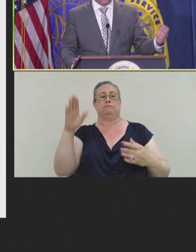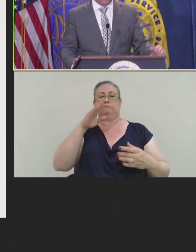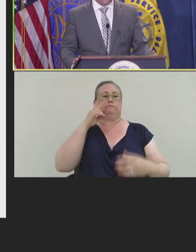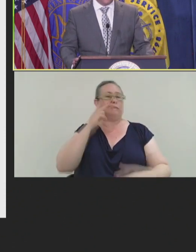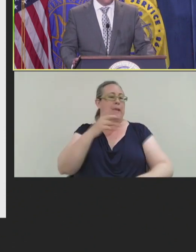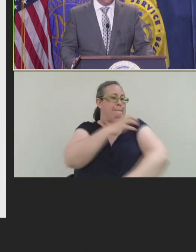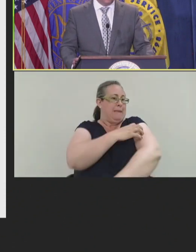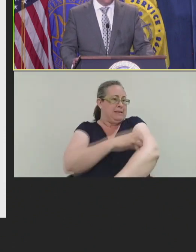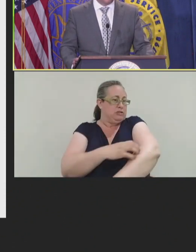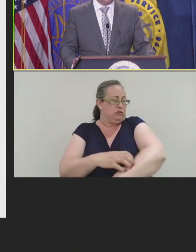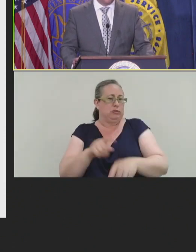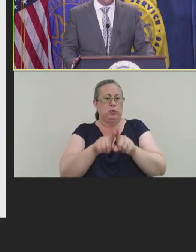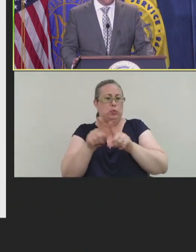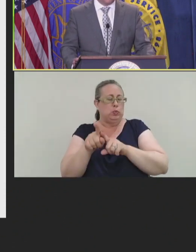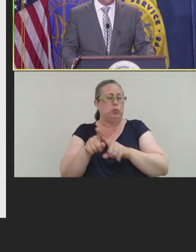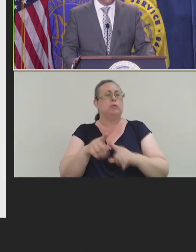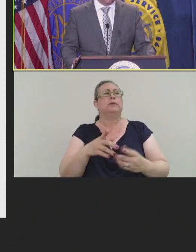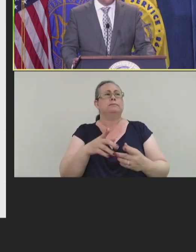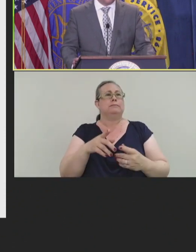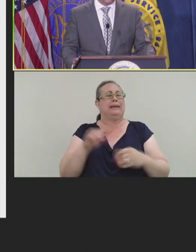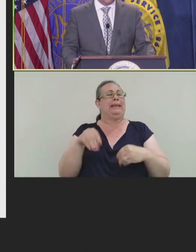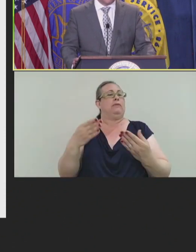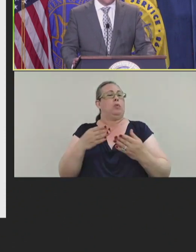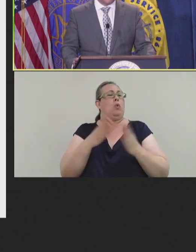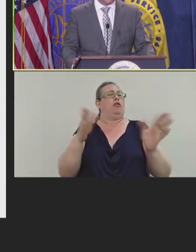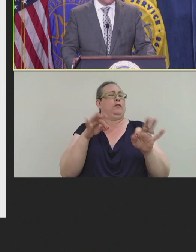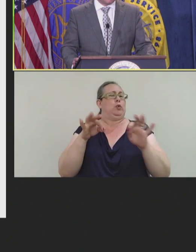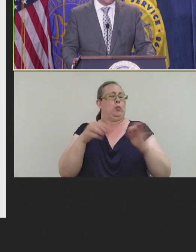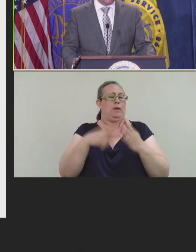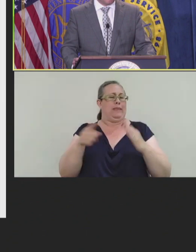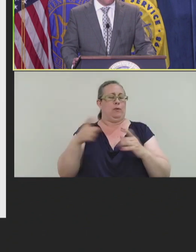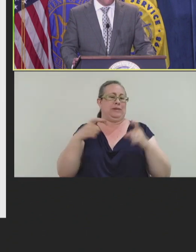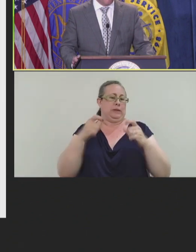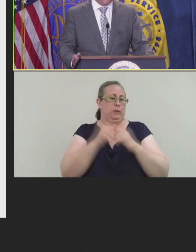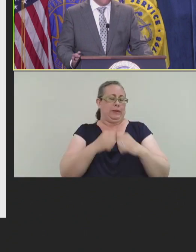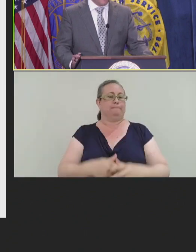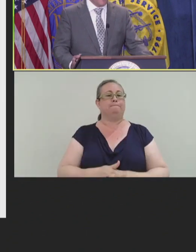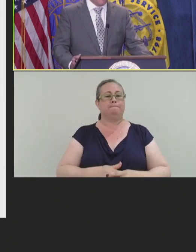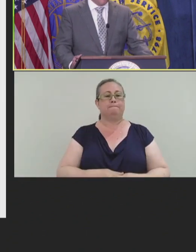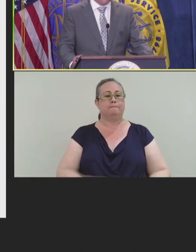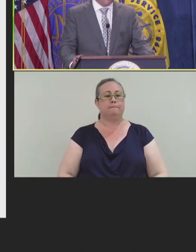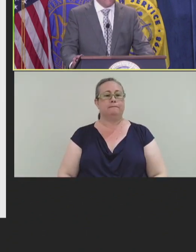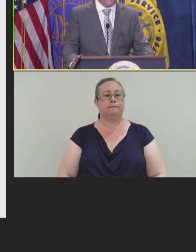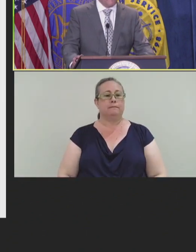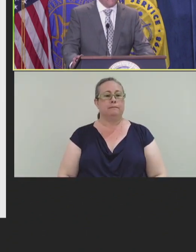it just gives you a little overview of what they were dealing with. [video playing]